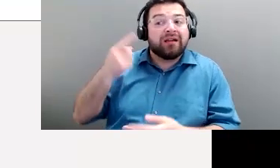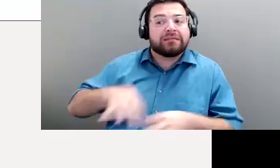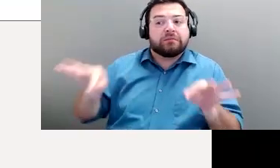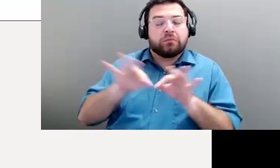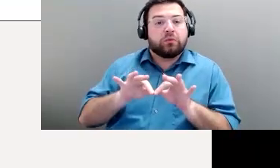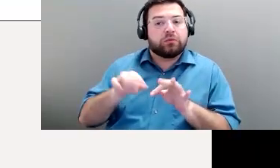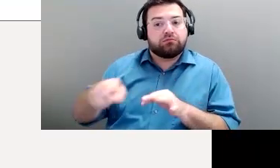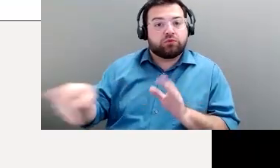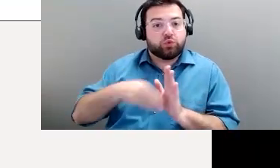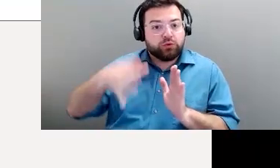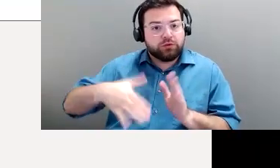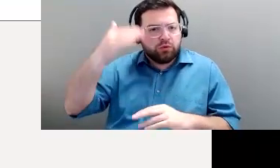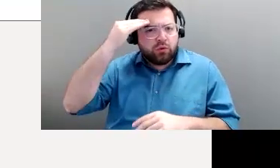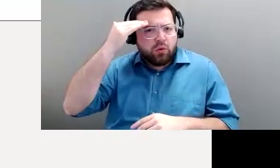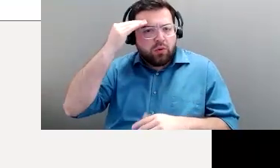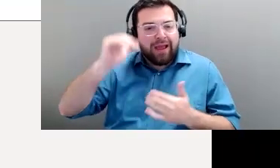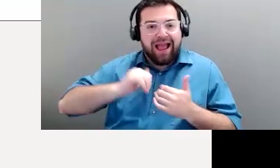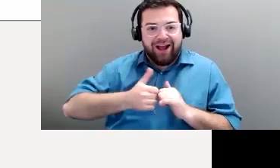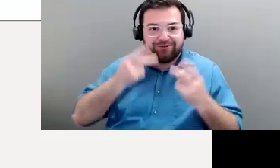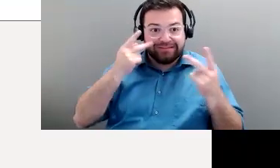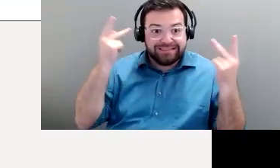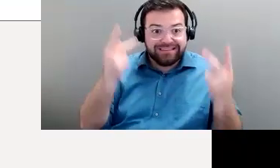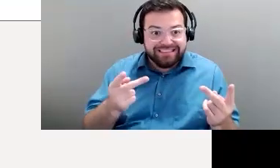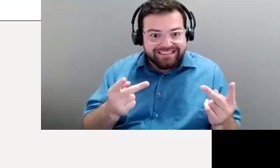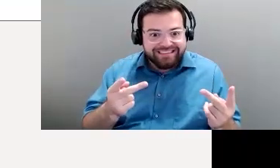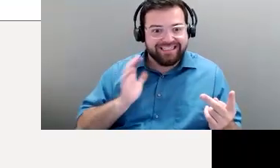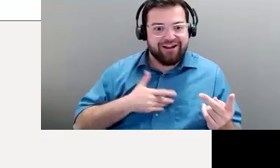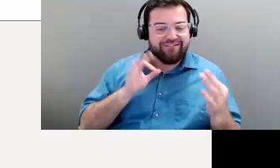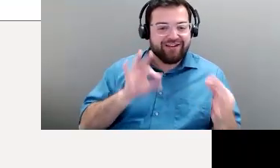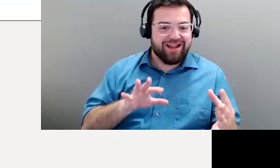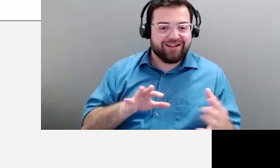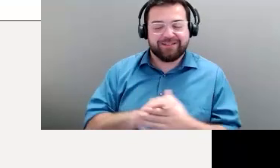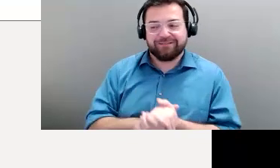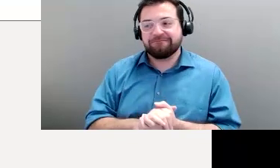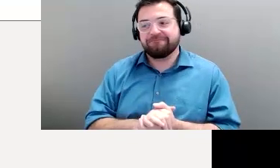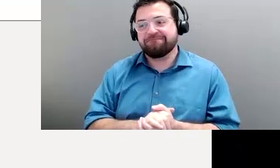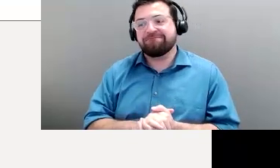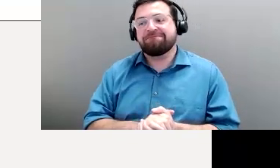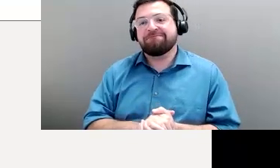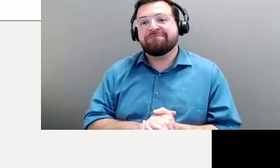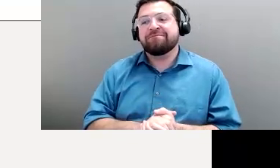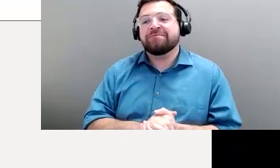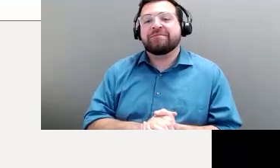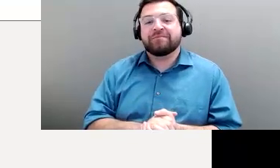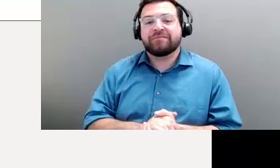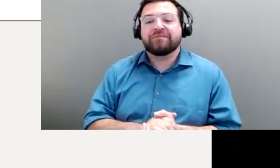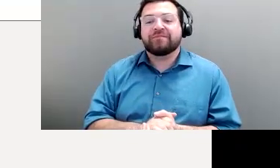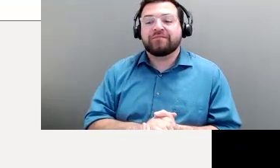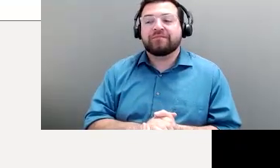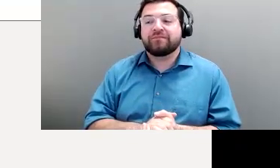and are aware of where to go to view our feedback. Students will see a notification by their grades